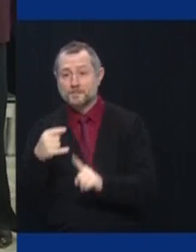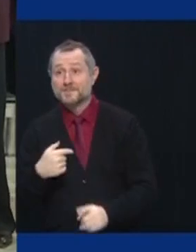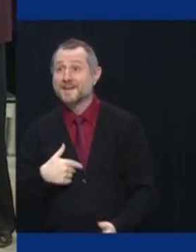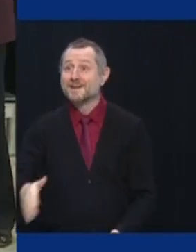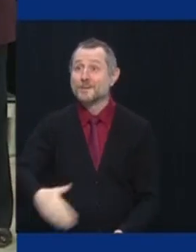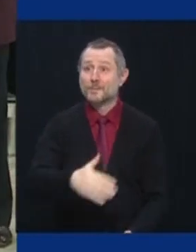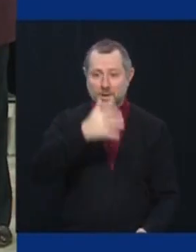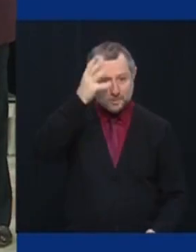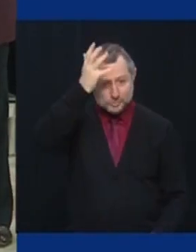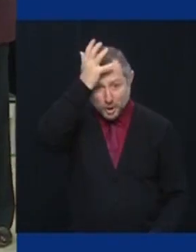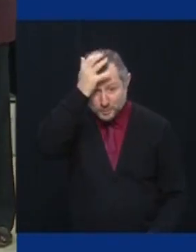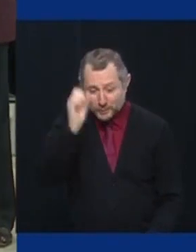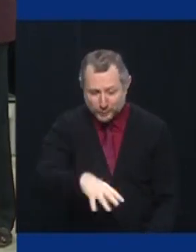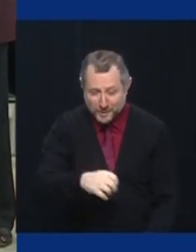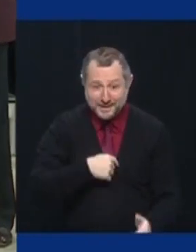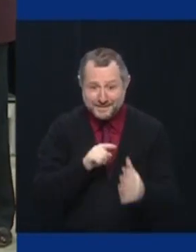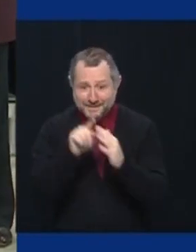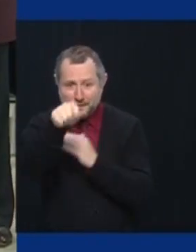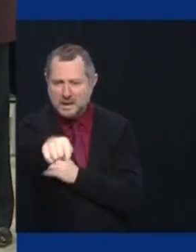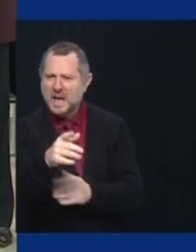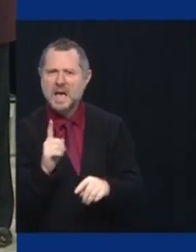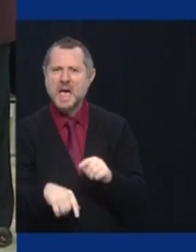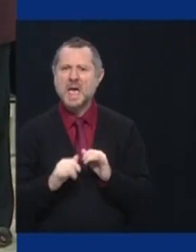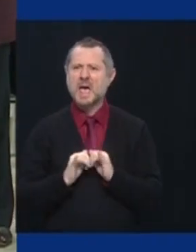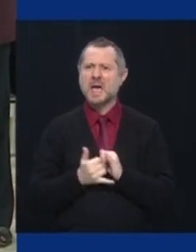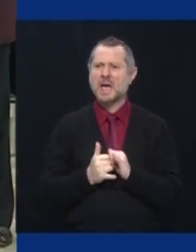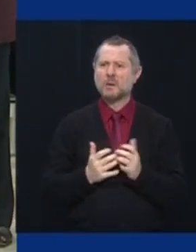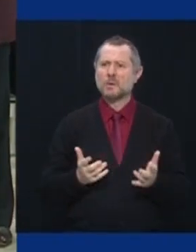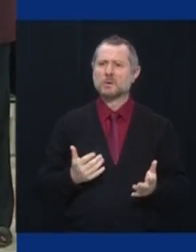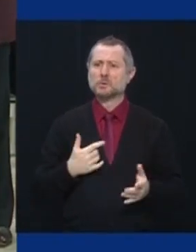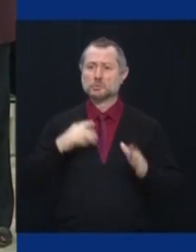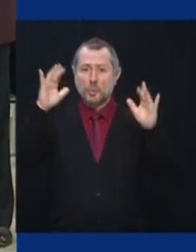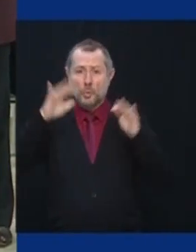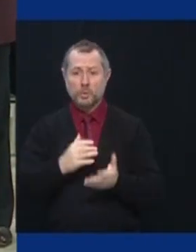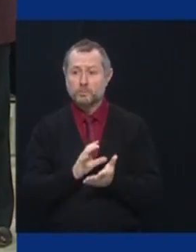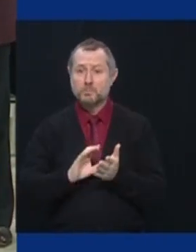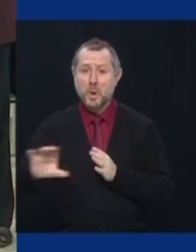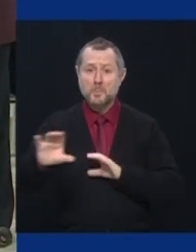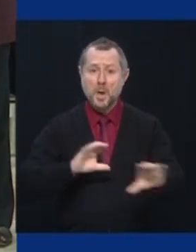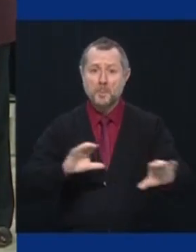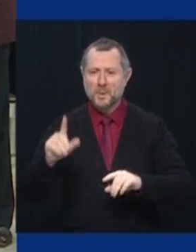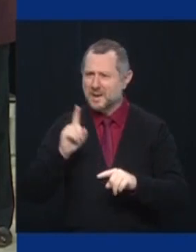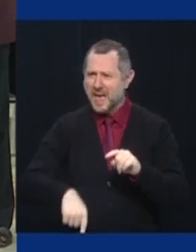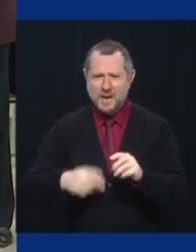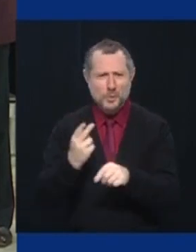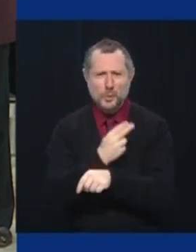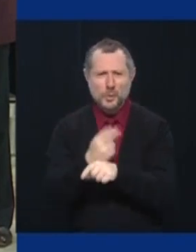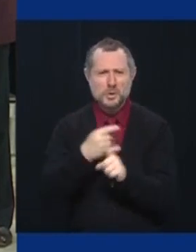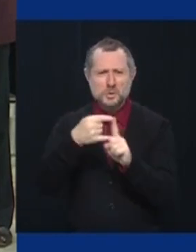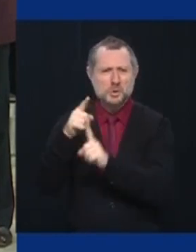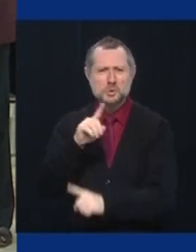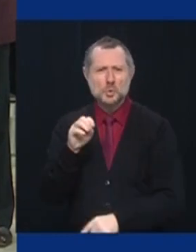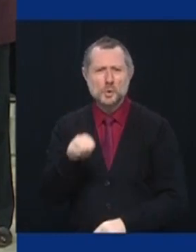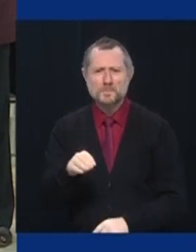AND THANK YOU TO CSEA BECAUSE YOU CAN'T ZOOM GARBAGE YOU CAN'T ZOOM SNOWPLOWING.